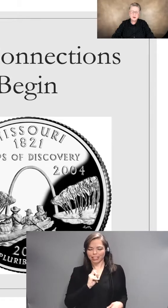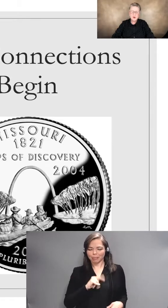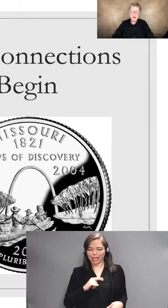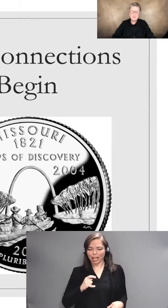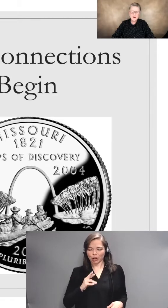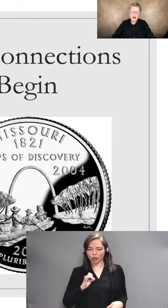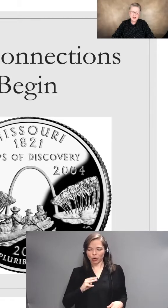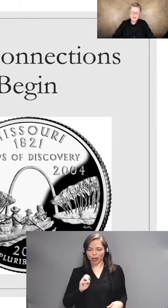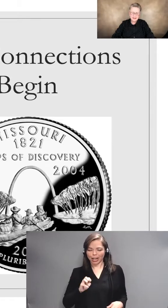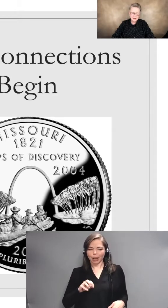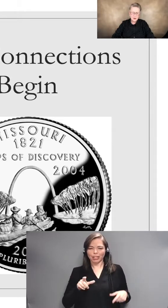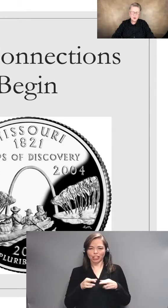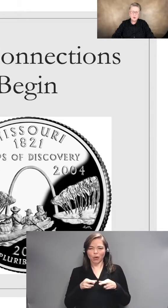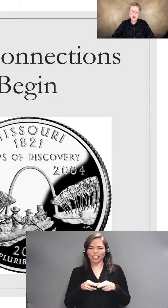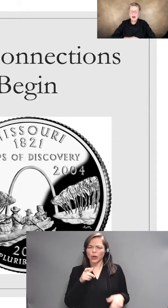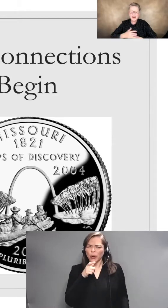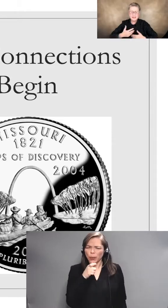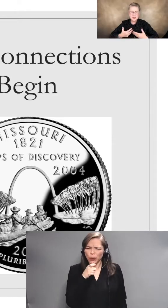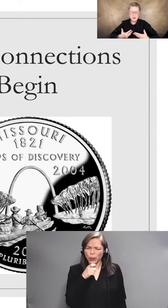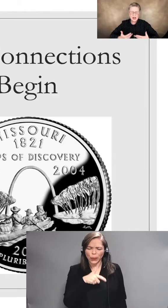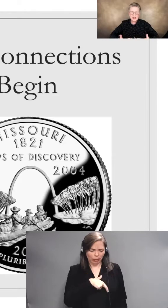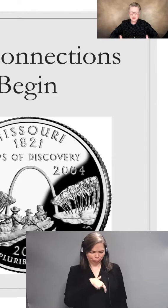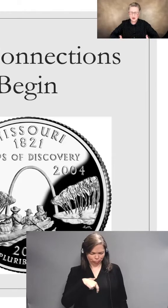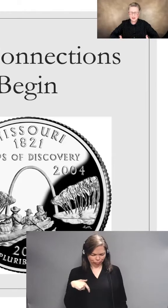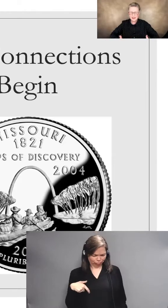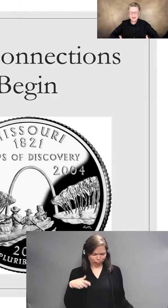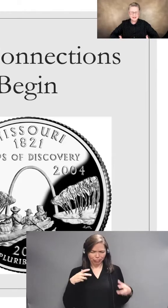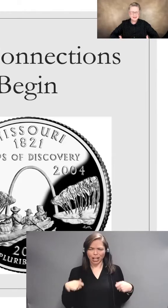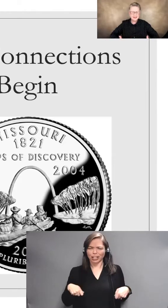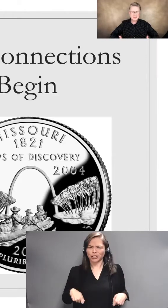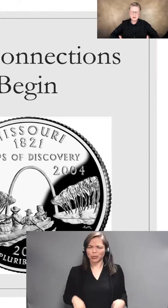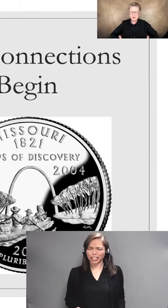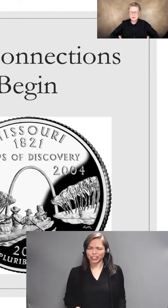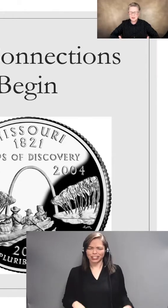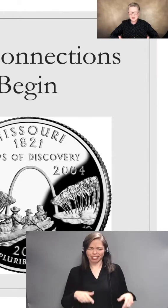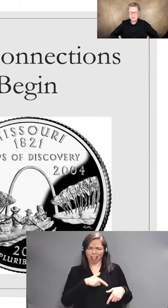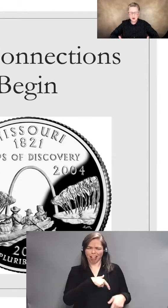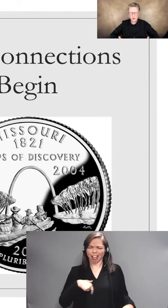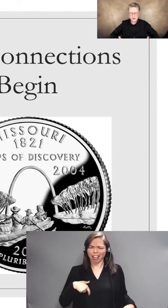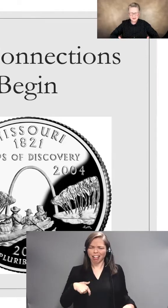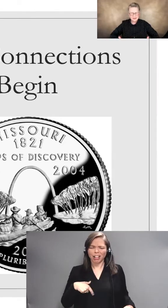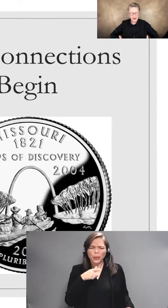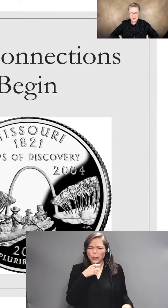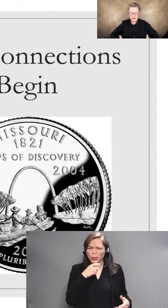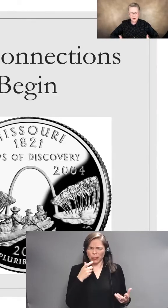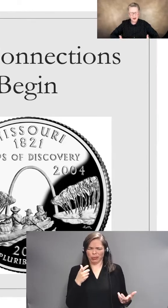who in their right mind would wear a sweatshirt that says Krispy Kreme donuts, I don't know . . .